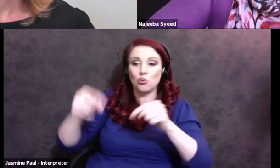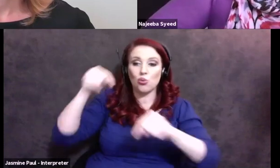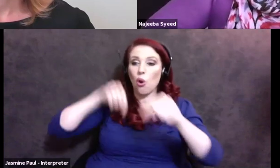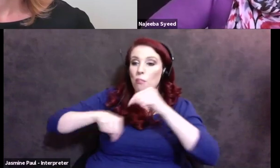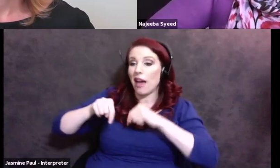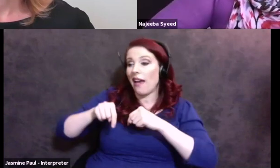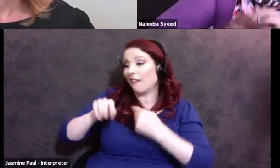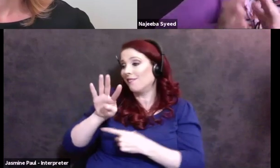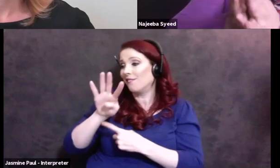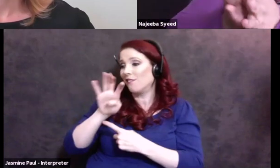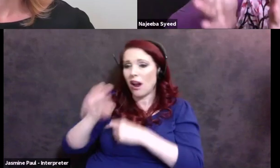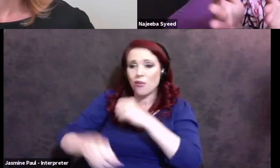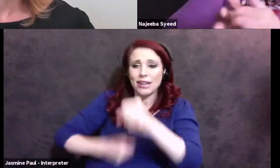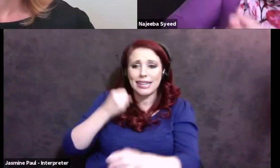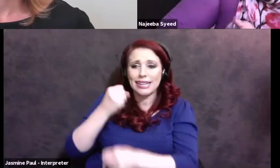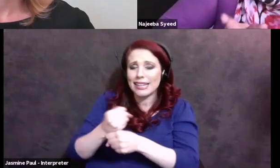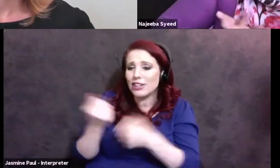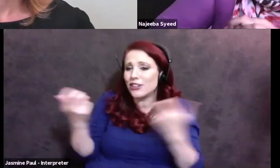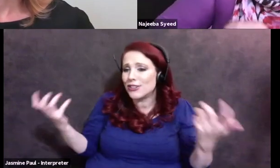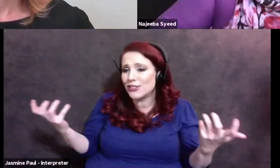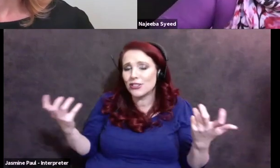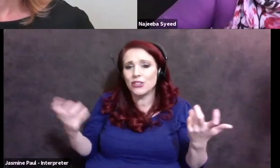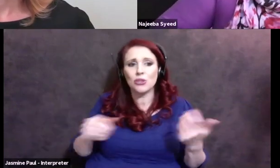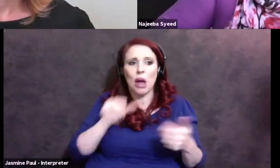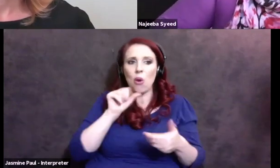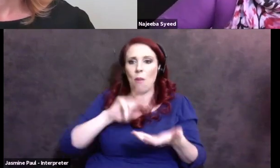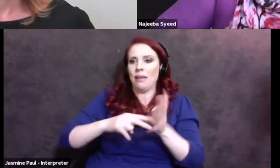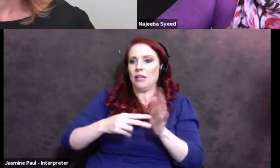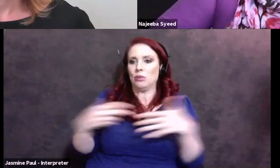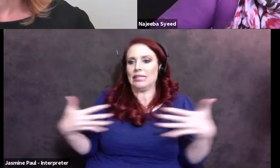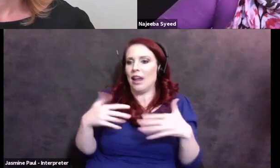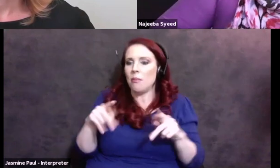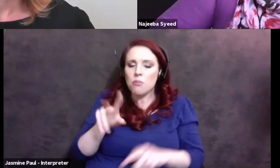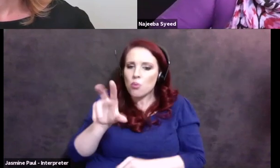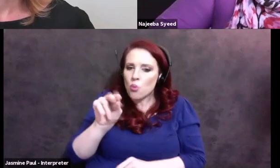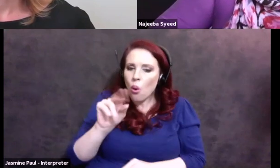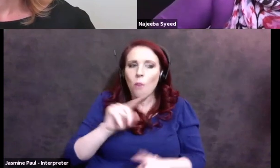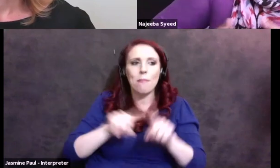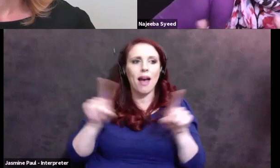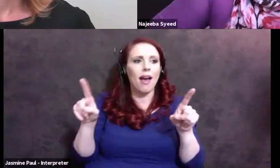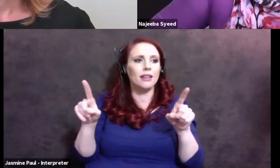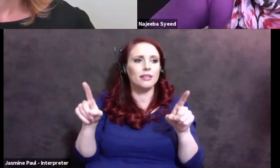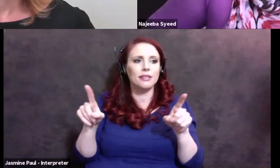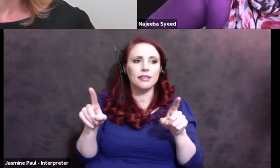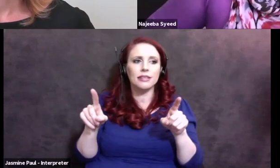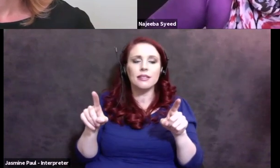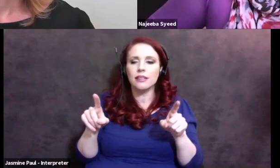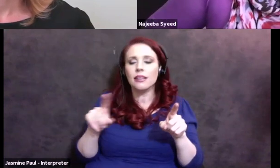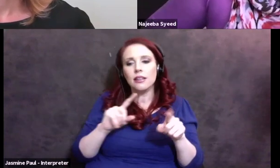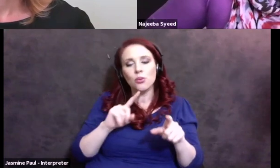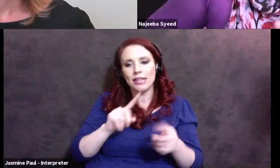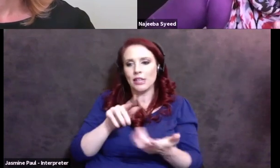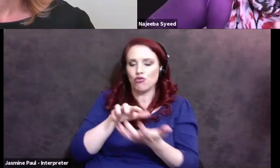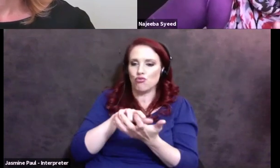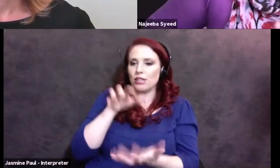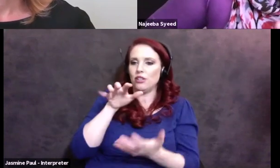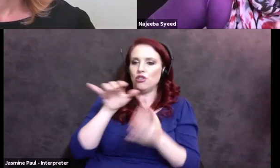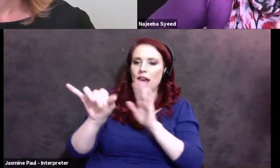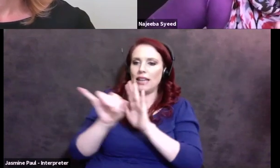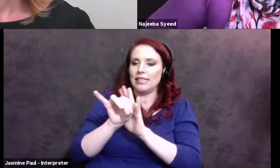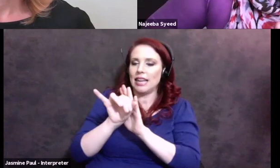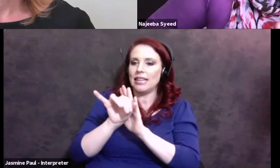I don't mean to scare people off but my point is it is a very rich identity so there may